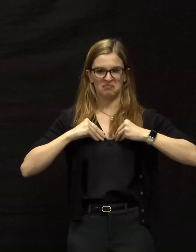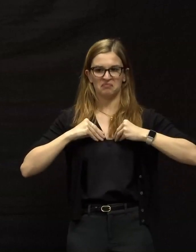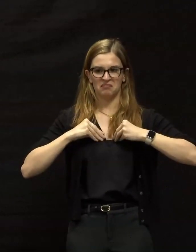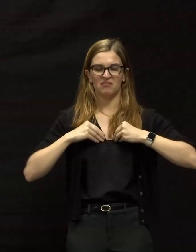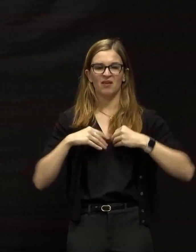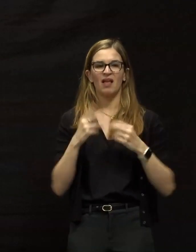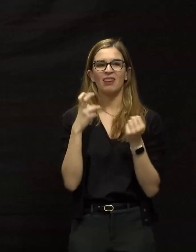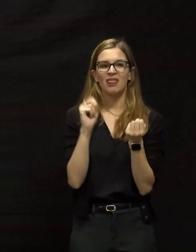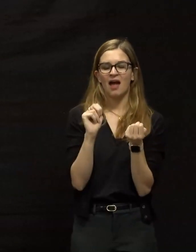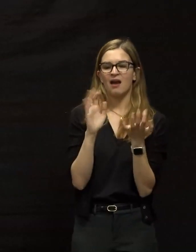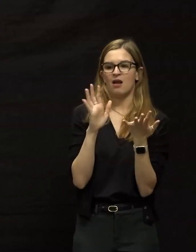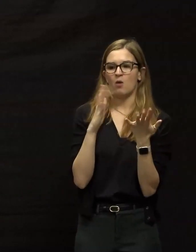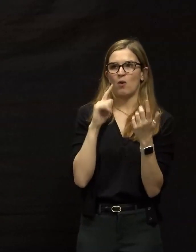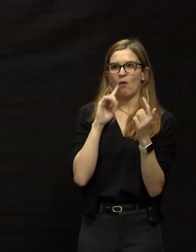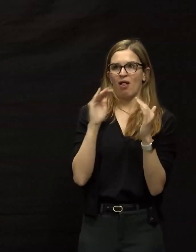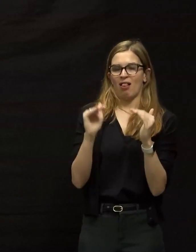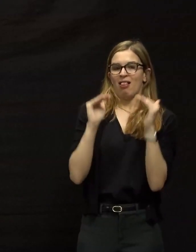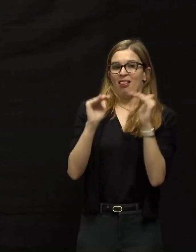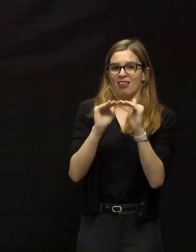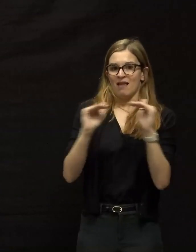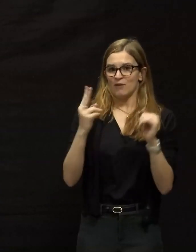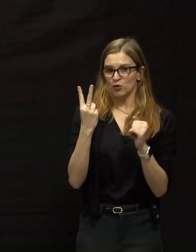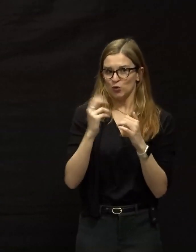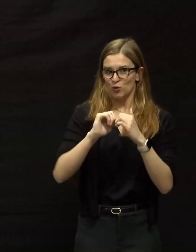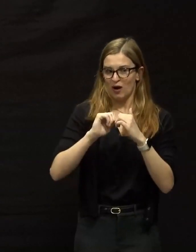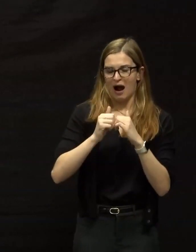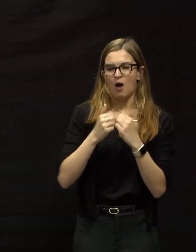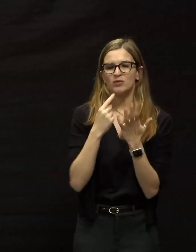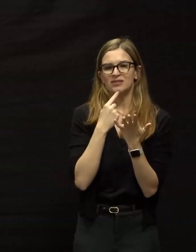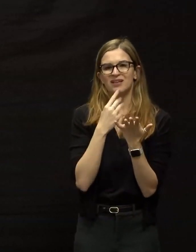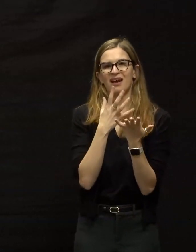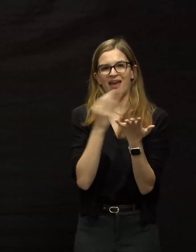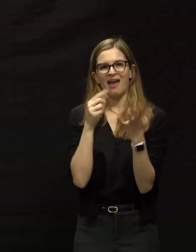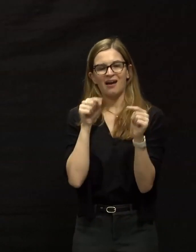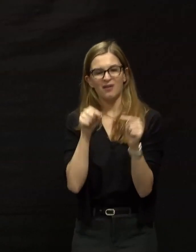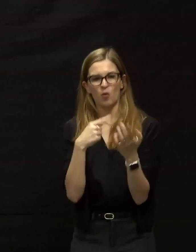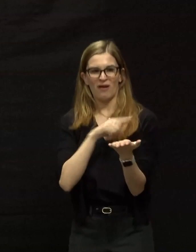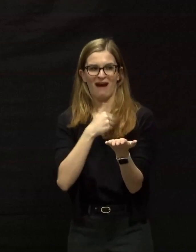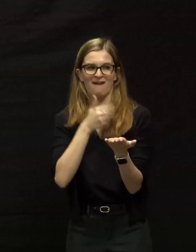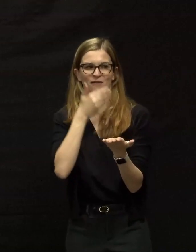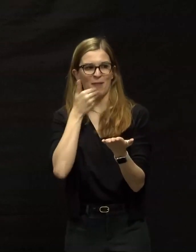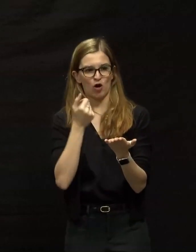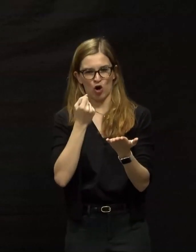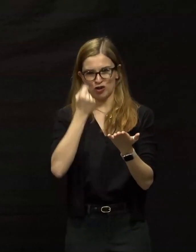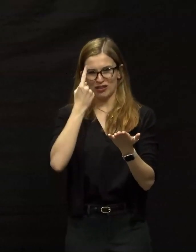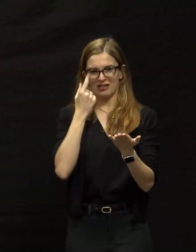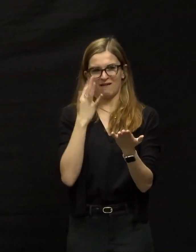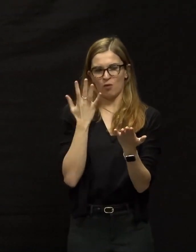and this is information that they can easily accept. We then move to level two and we talk about, you know,